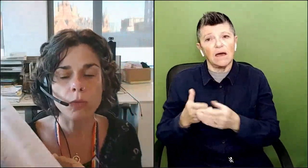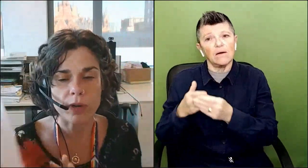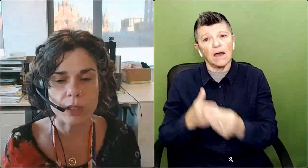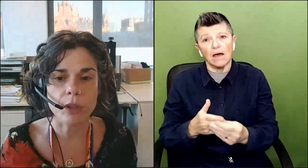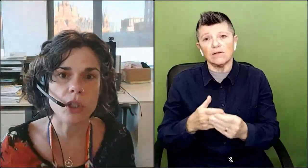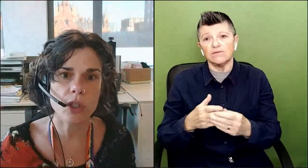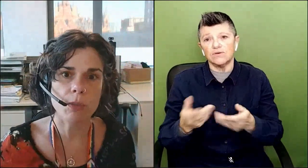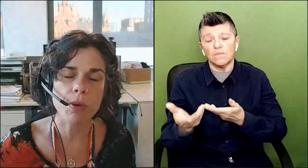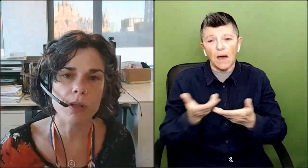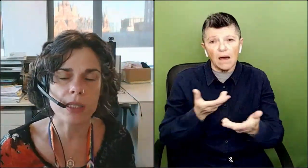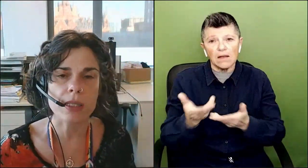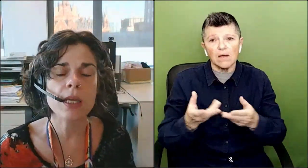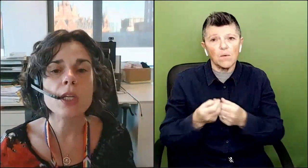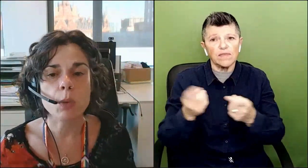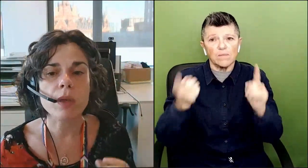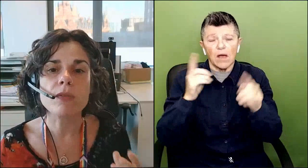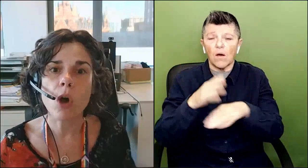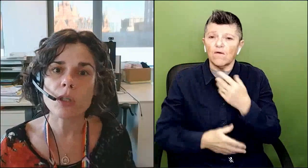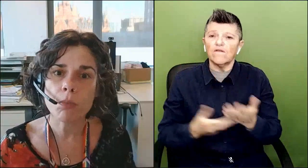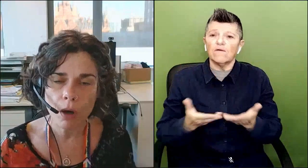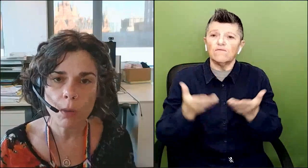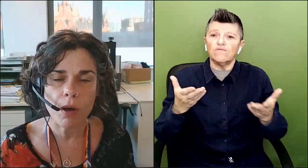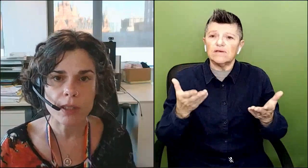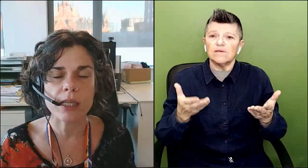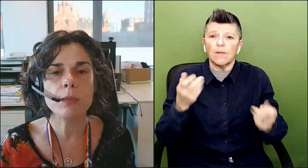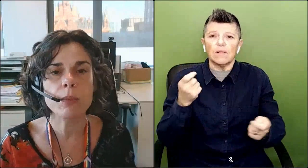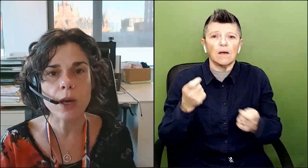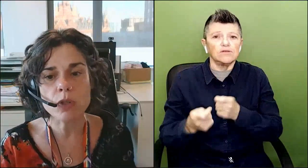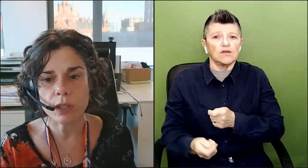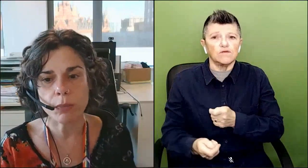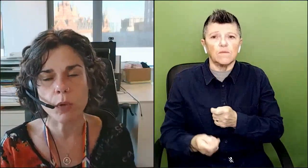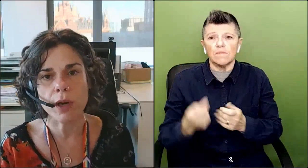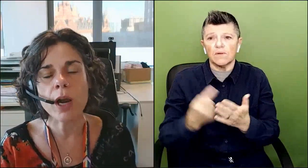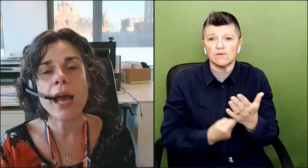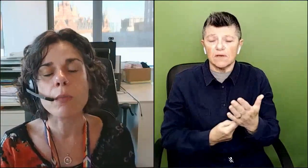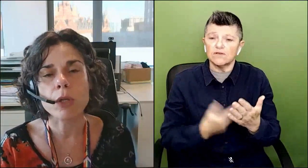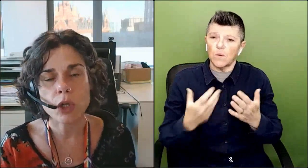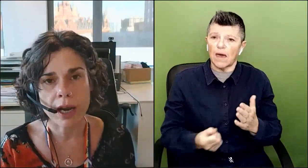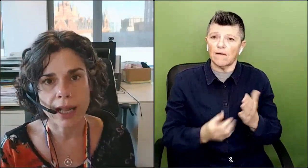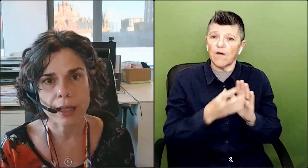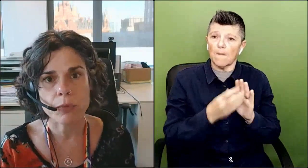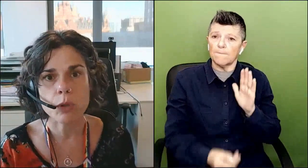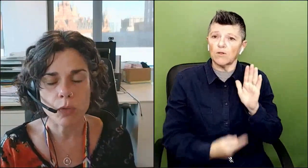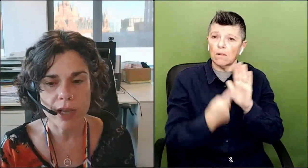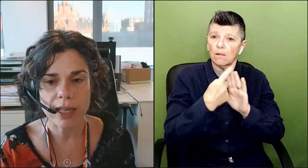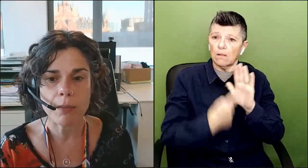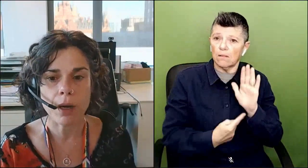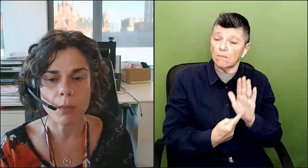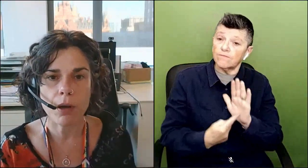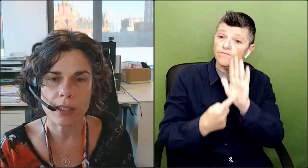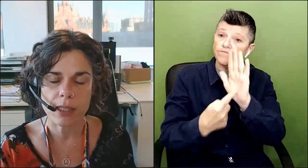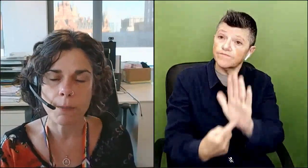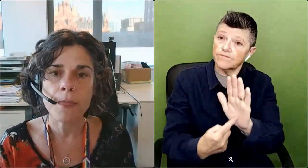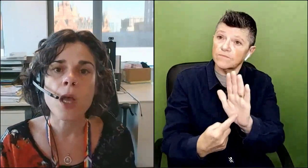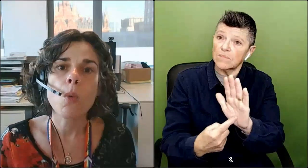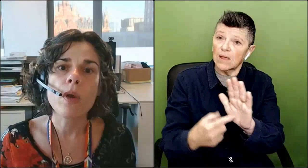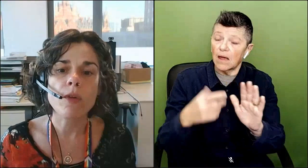reasonable adjustment policy. So we've got a model policy, and we go to the employer and we try to get them to agree that model policy.